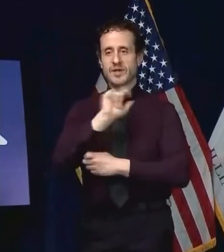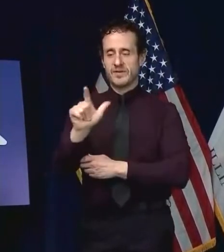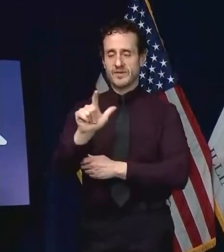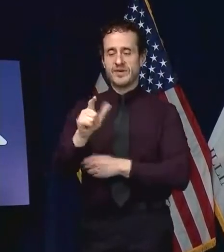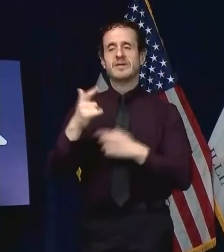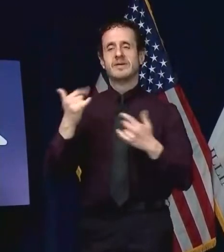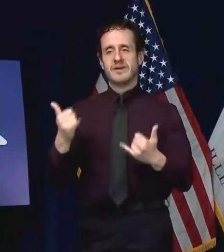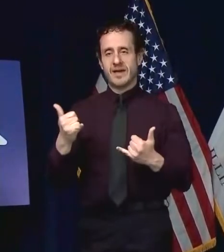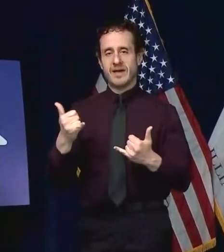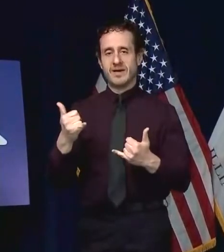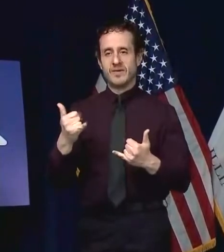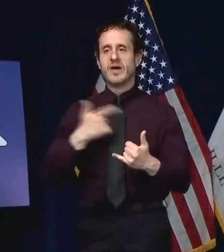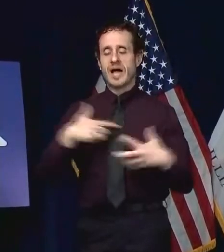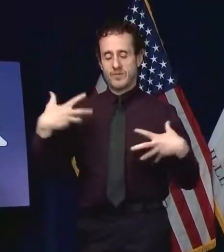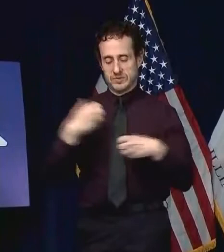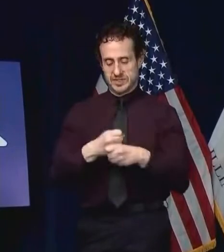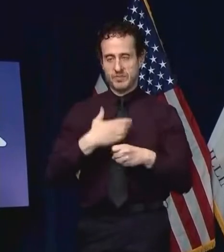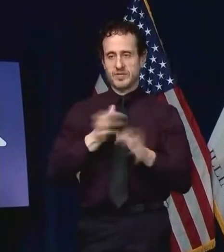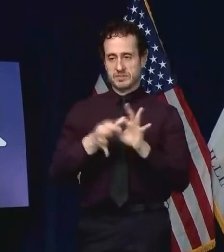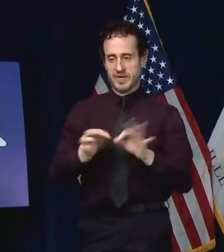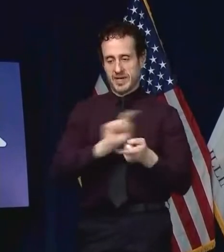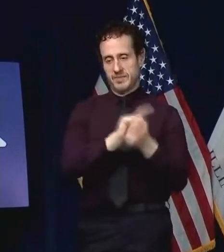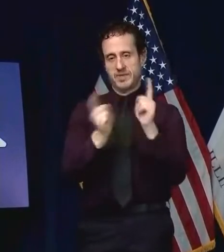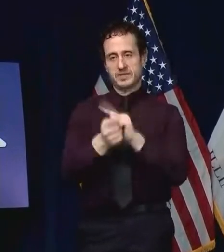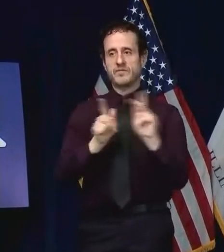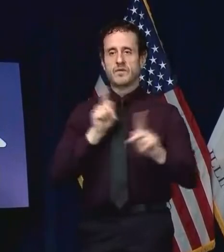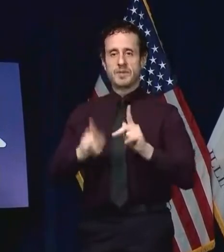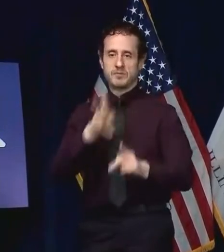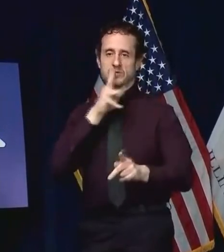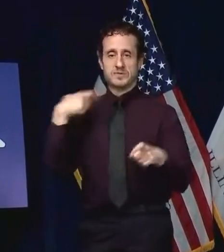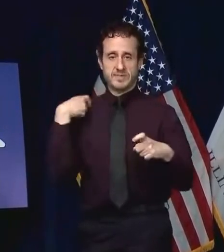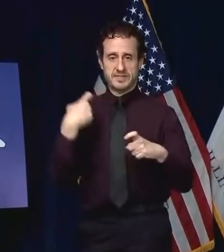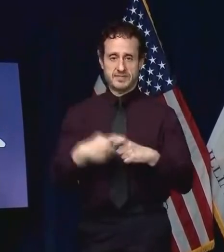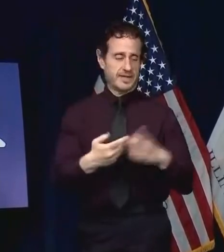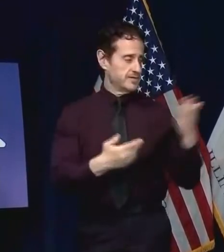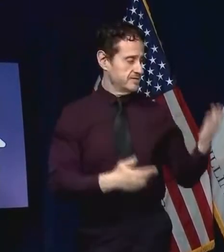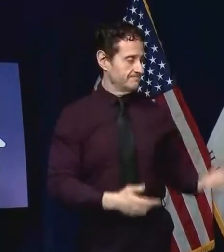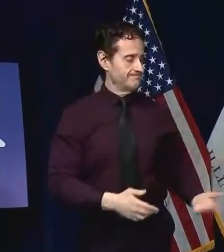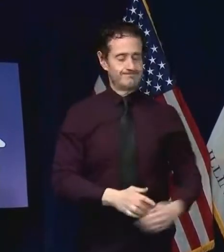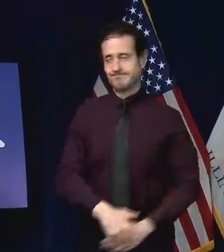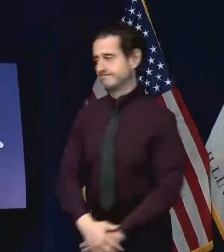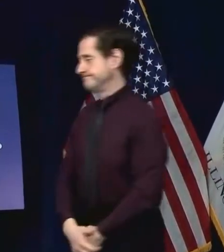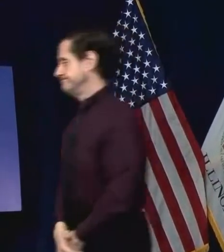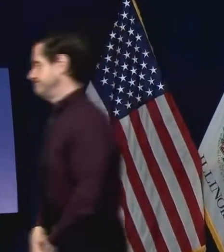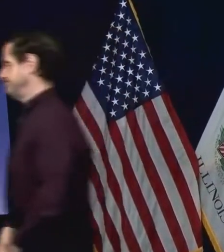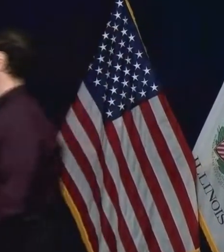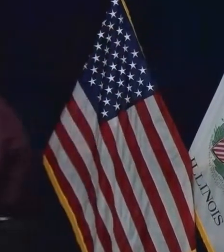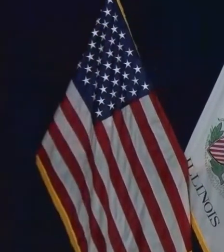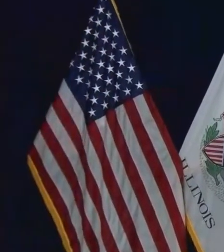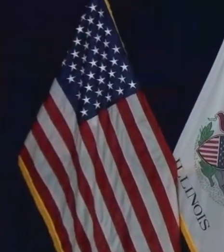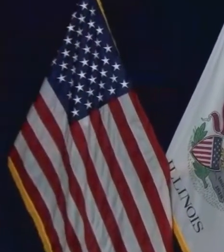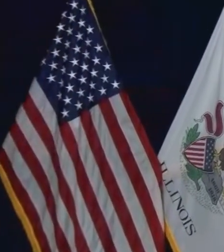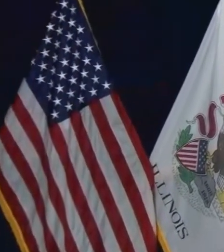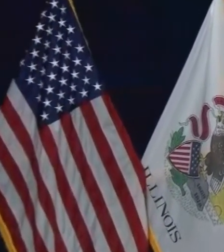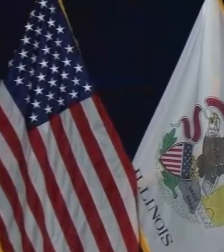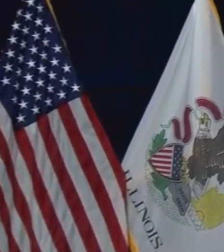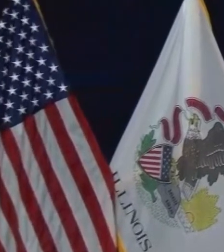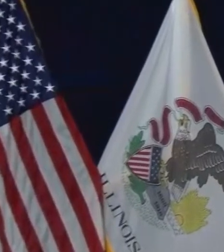for, Illinois. and with And that I will summarize comments for our Spanish